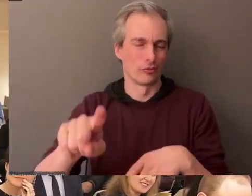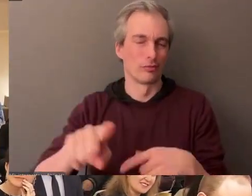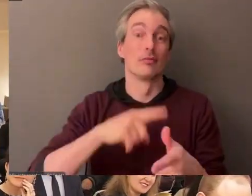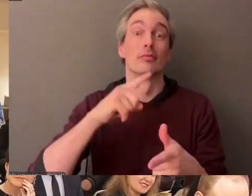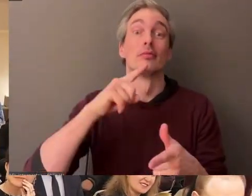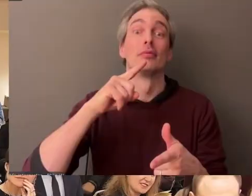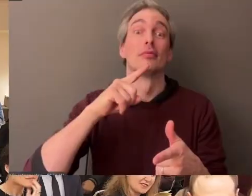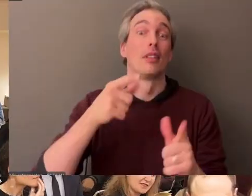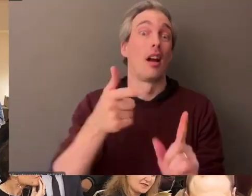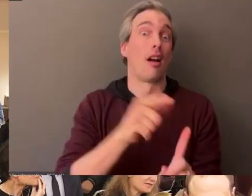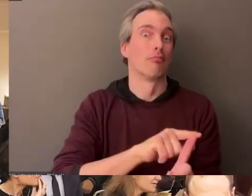Right?